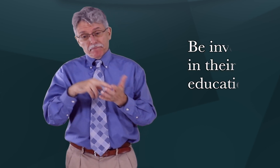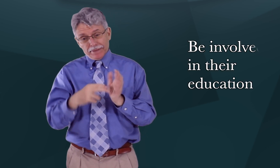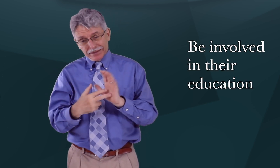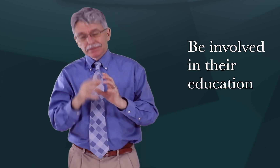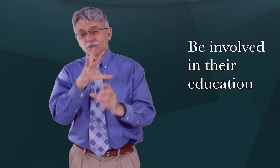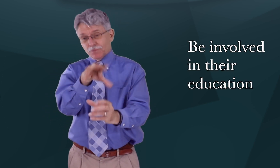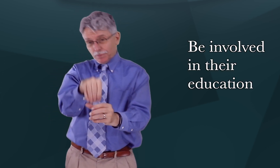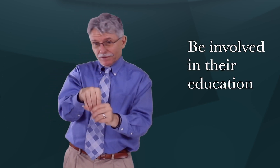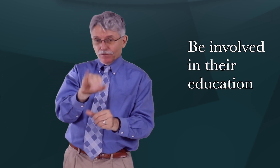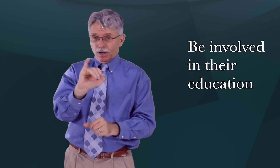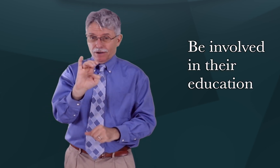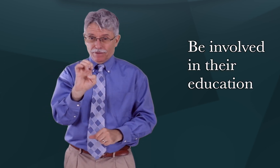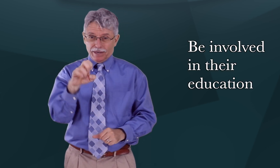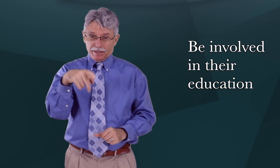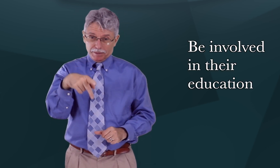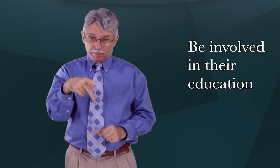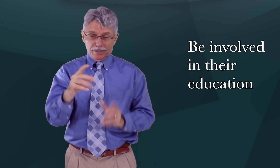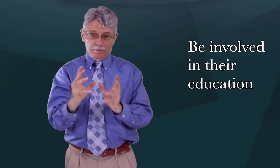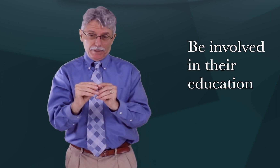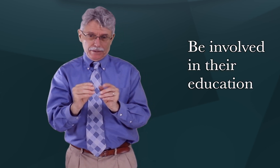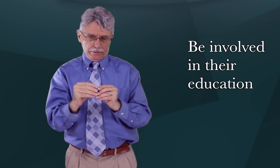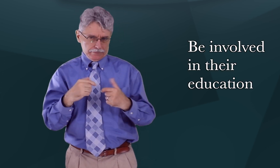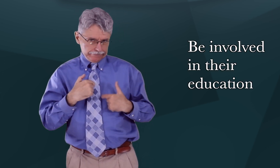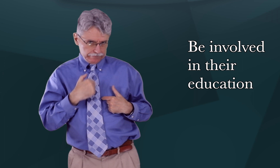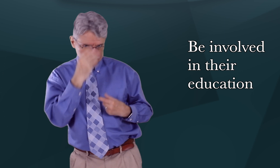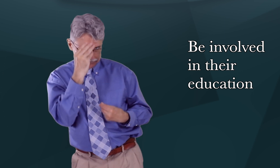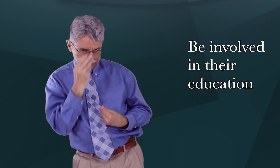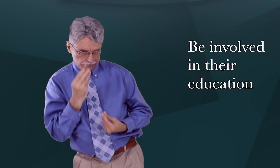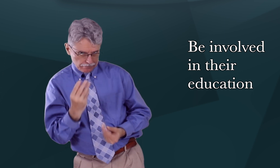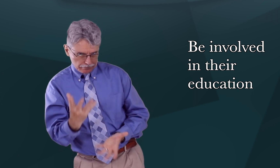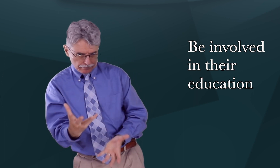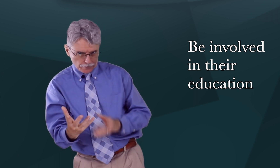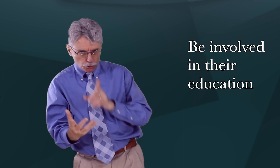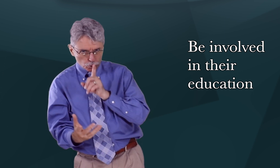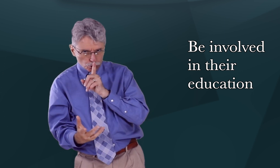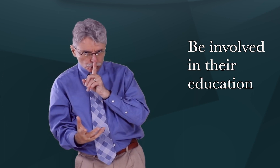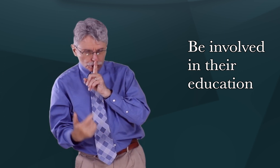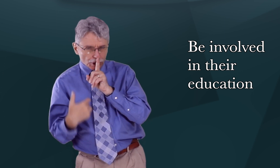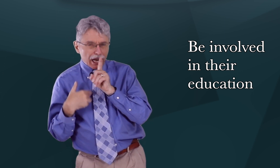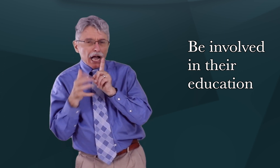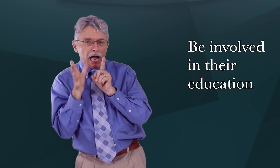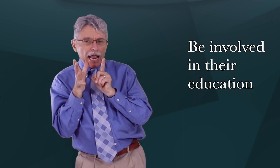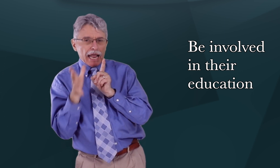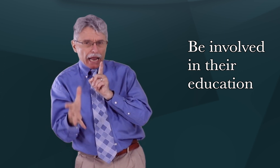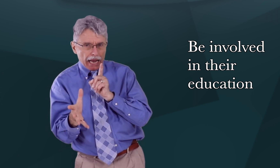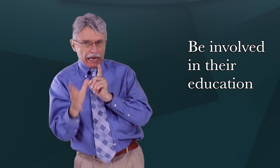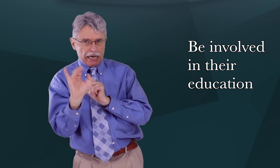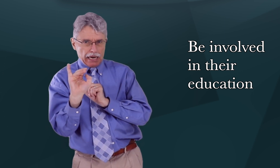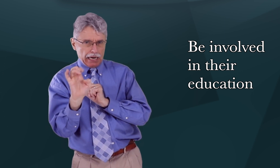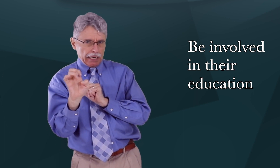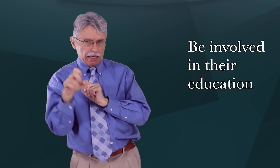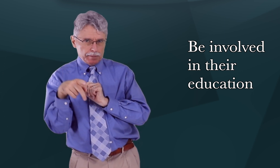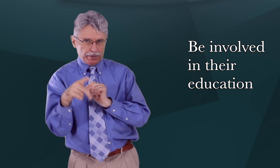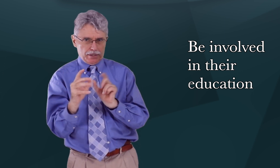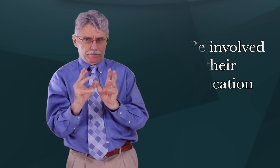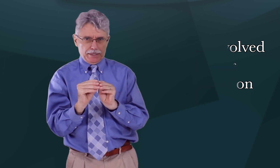And you've got to be involved in their education, their IEP meetings. I'll let you in on a secret. I hate IEP meetings.